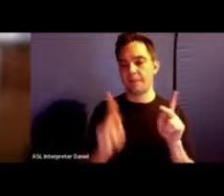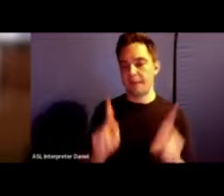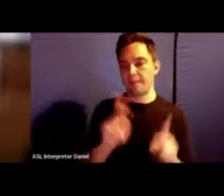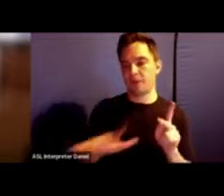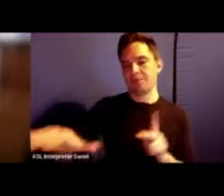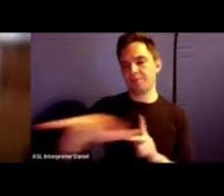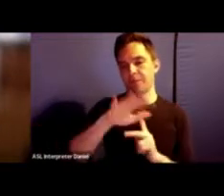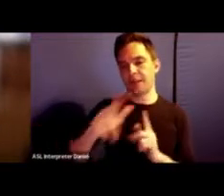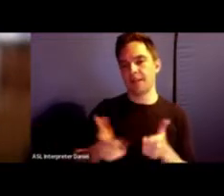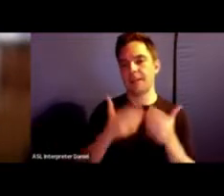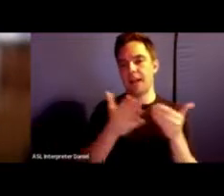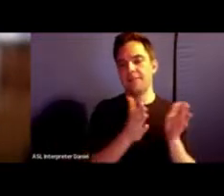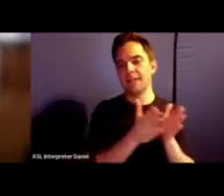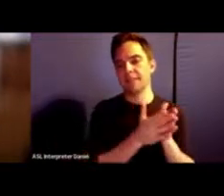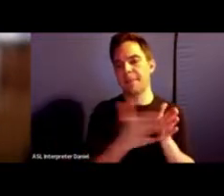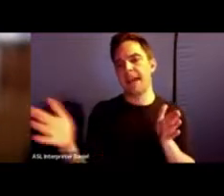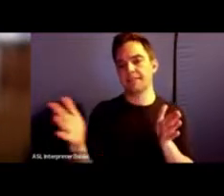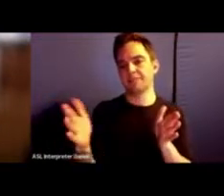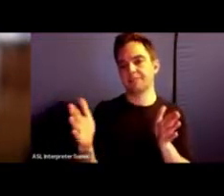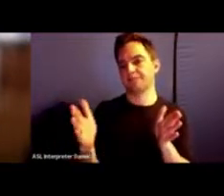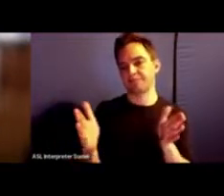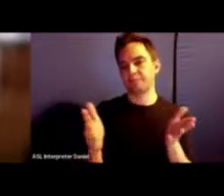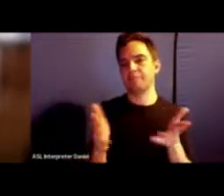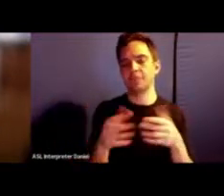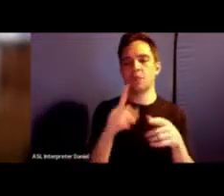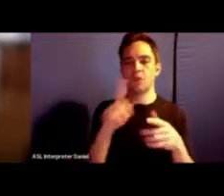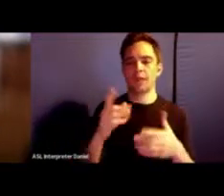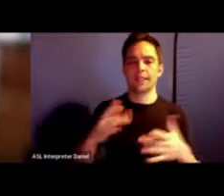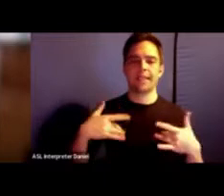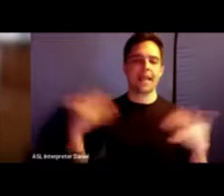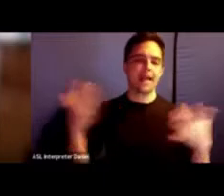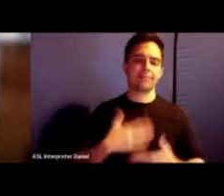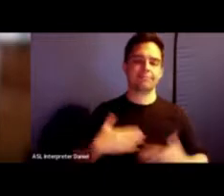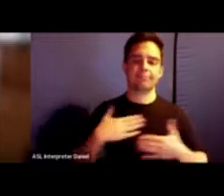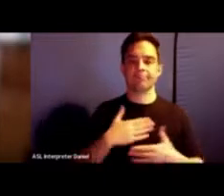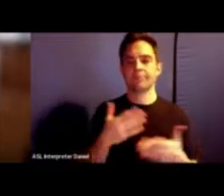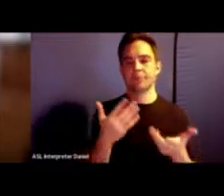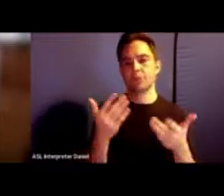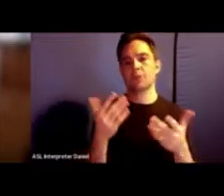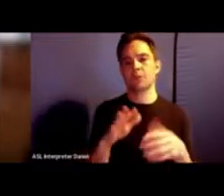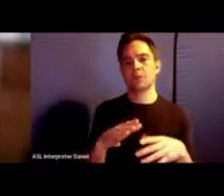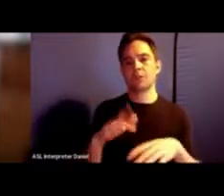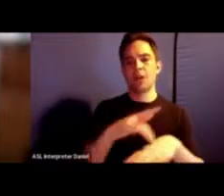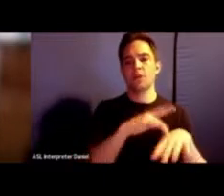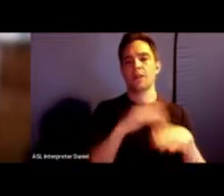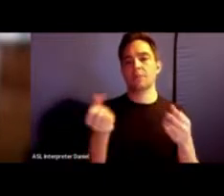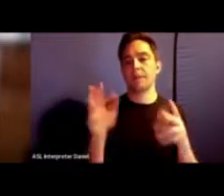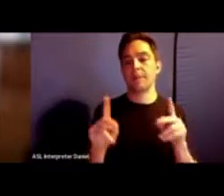lifespan are really a broad swath and we have been delighted to be able to to reach as many people as we can through these